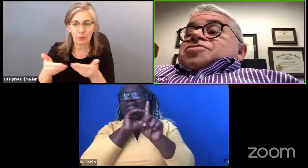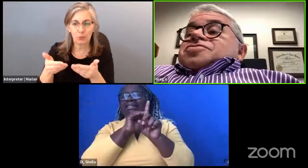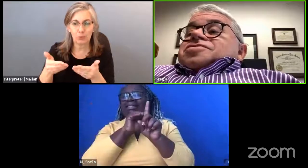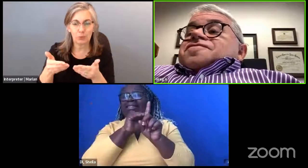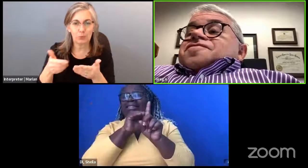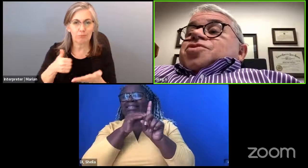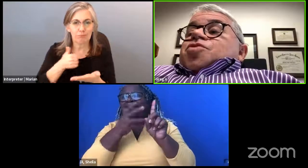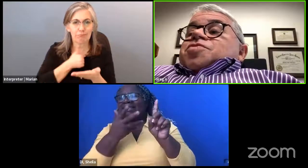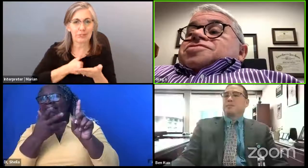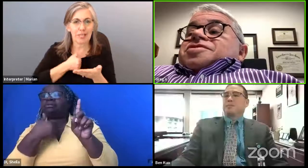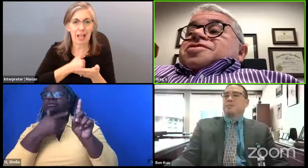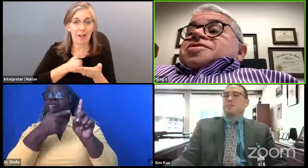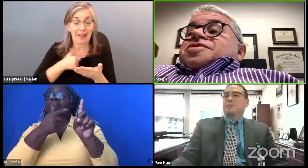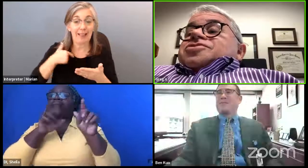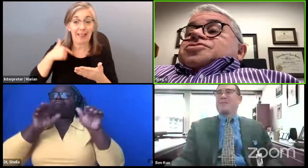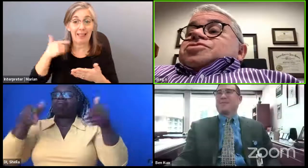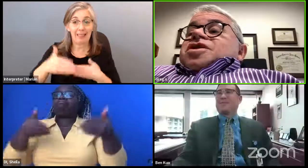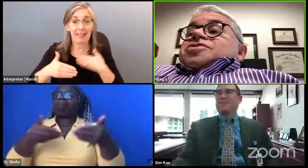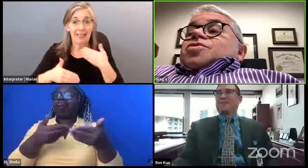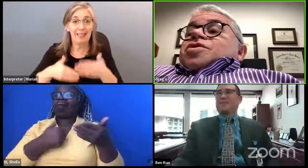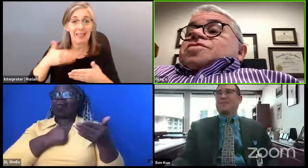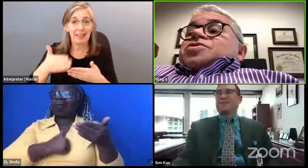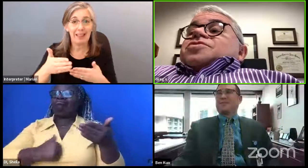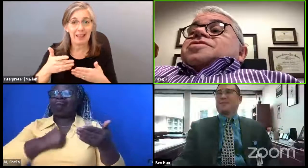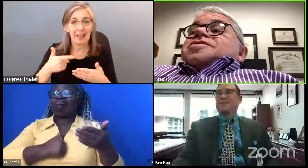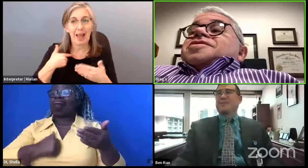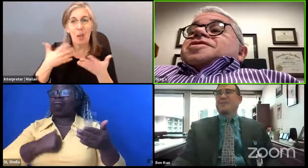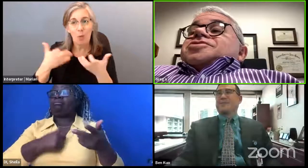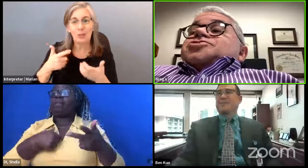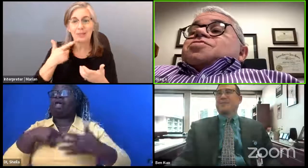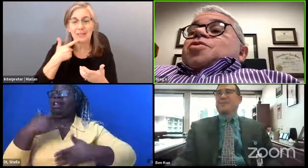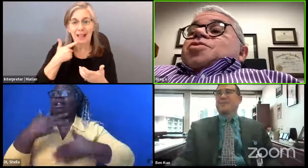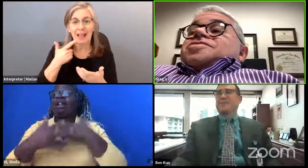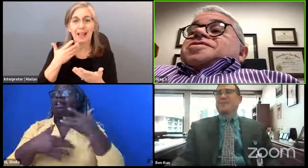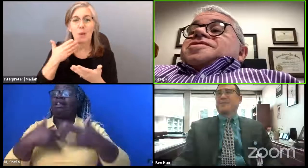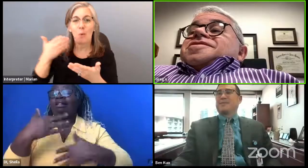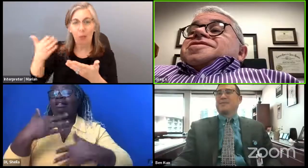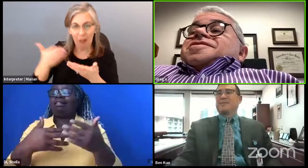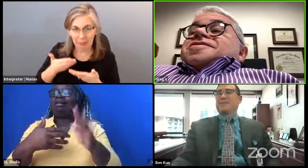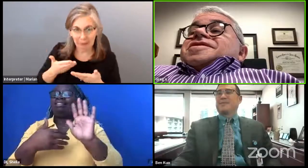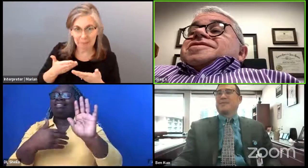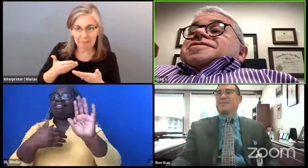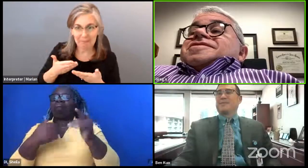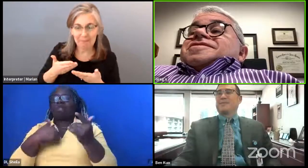Sometimes you're get in the flow, but I too, would like to welcome you to the Board, and